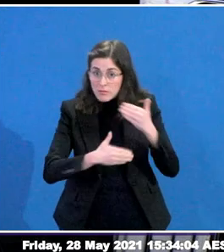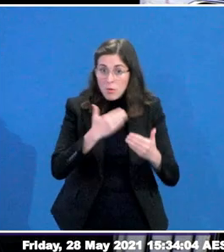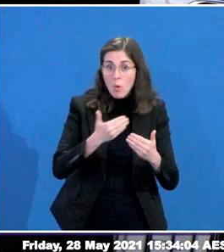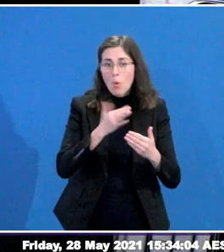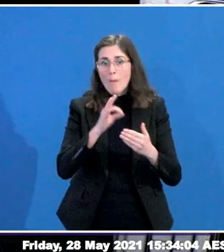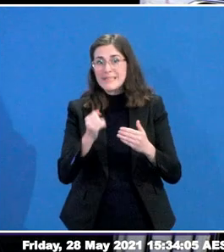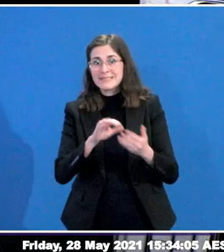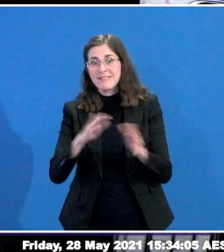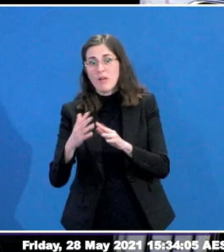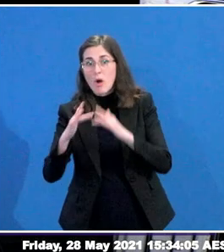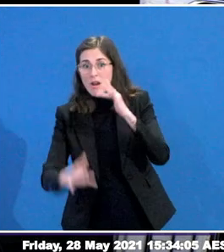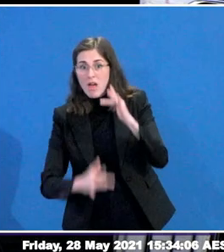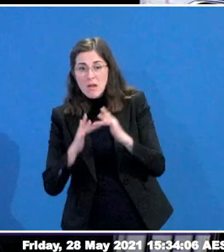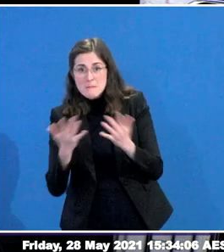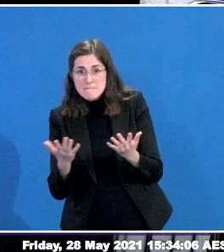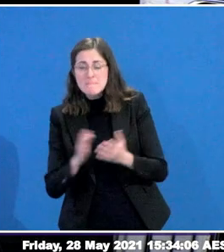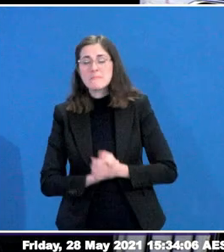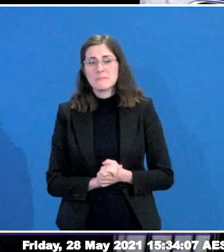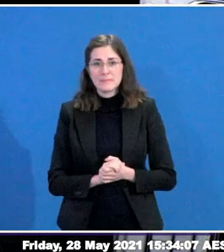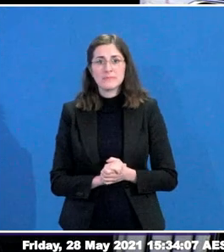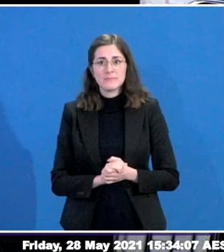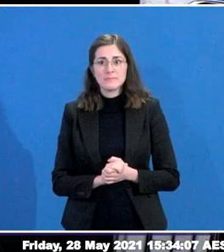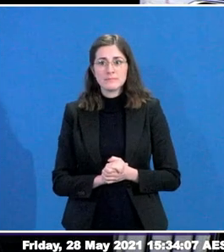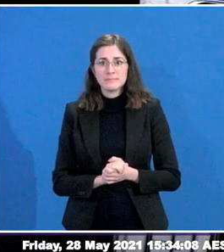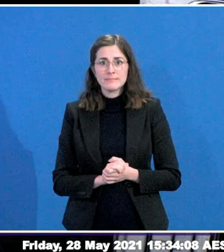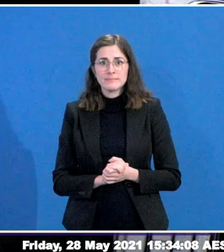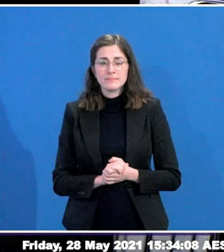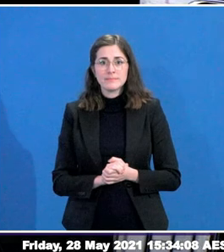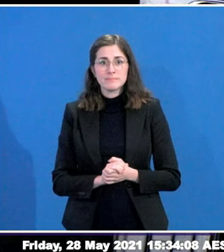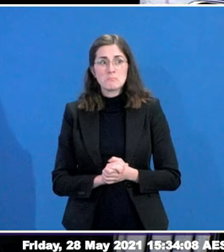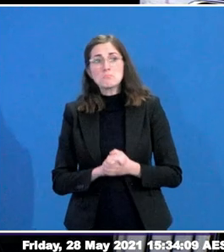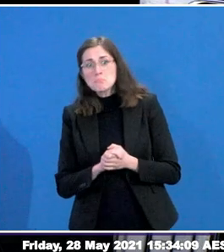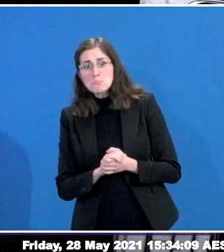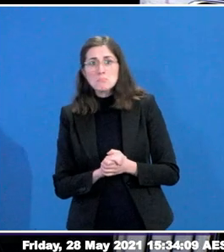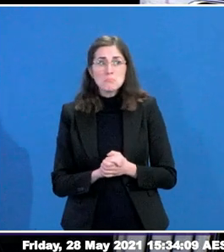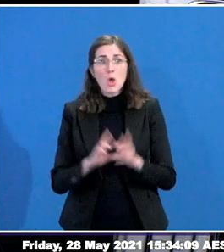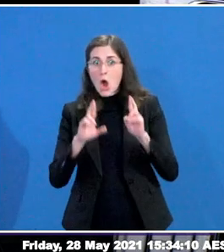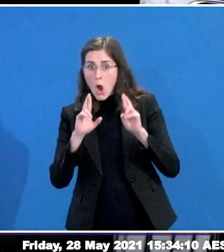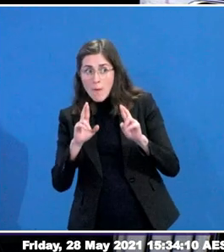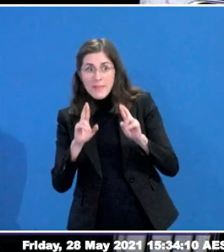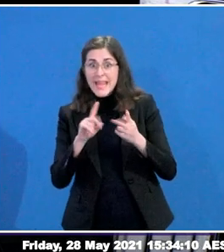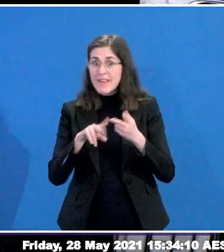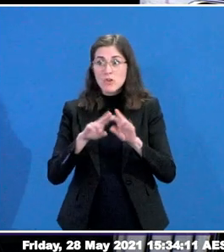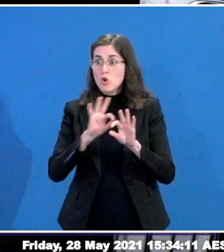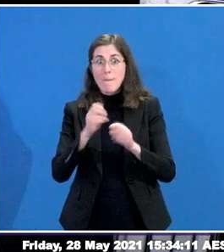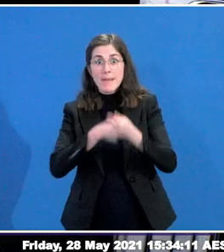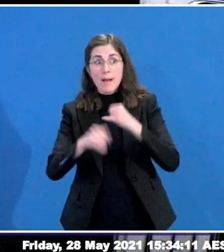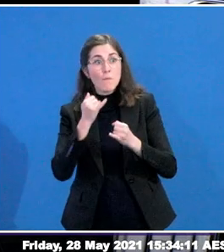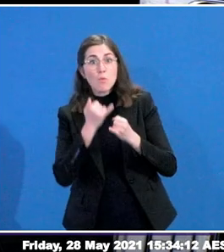We can confirm, however, that unless there are further very serious and completely unexpected developments, the Adelaide hearing